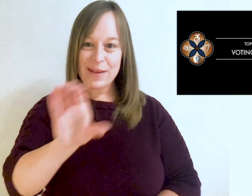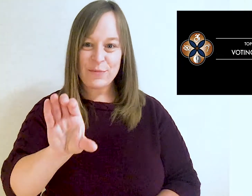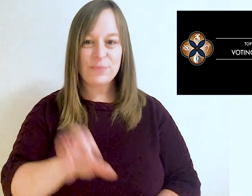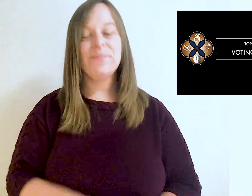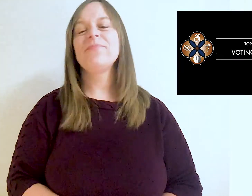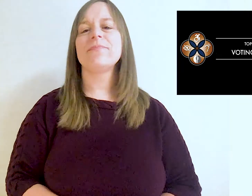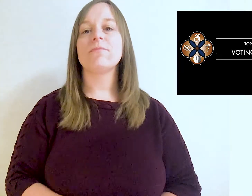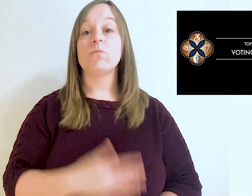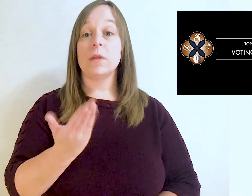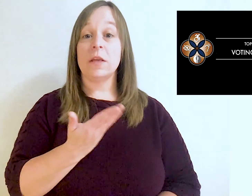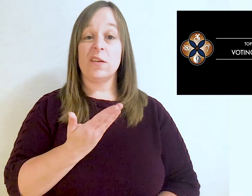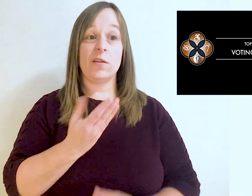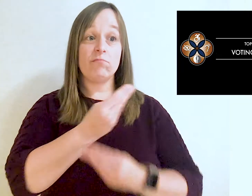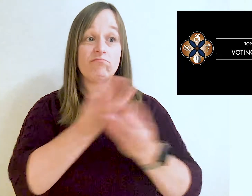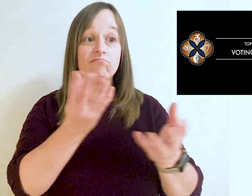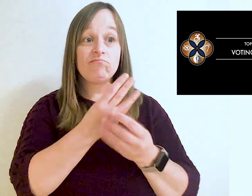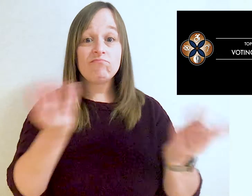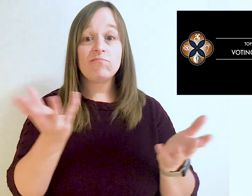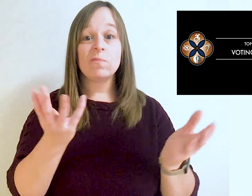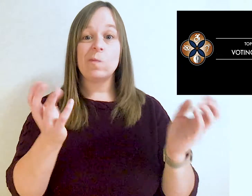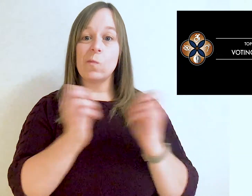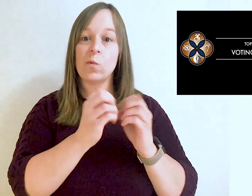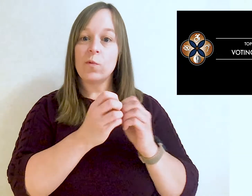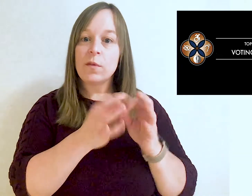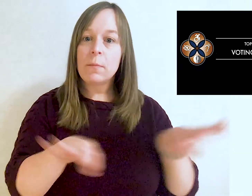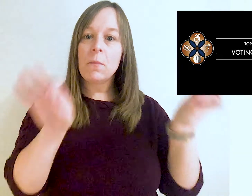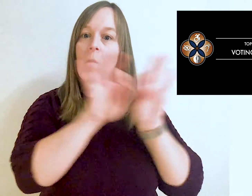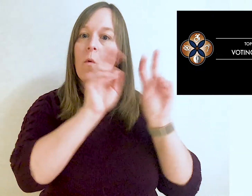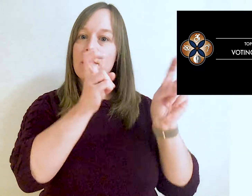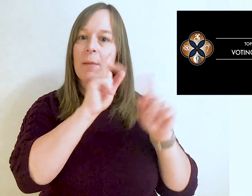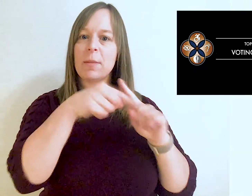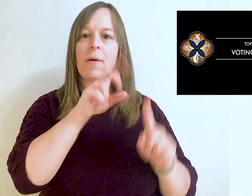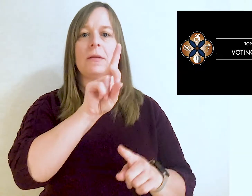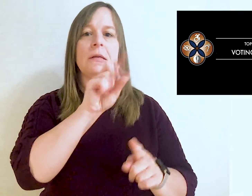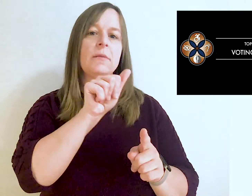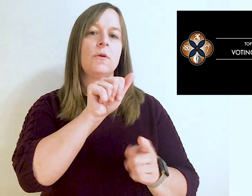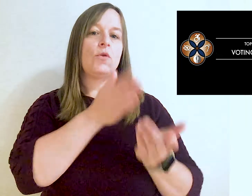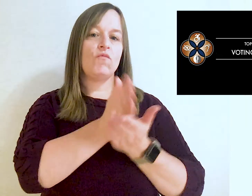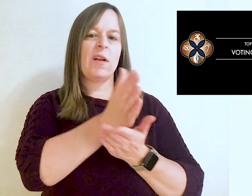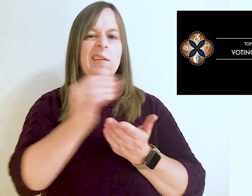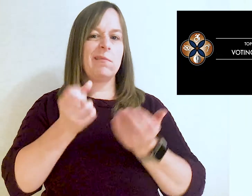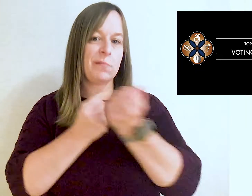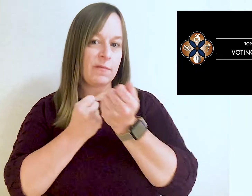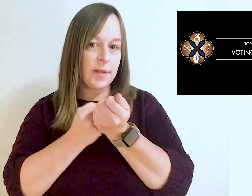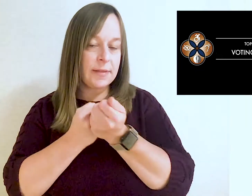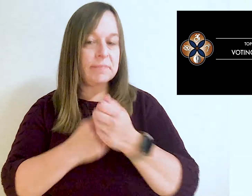We are here to bring you information on the most relevant topics regarding disability rights and advocacy.